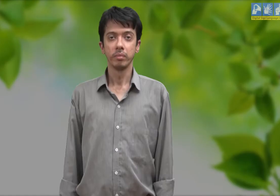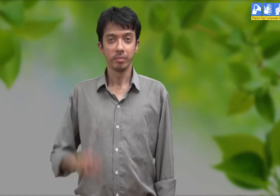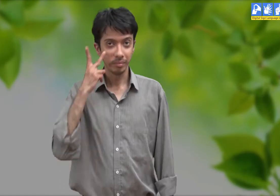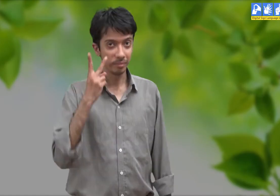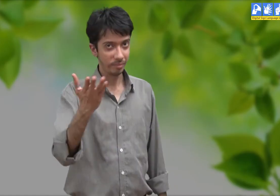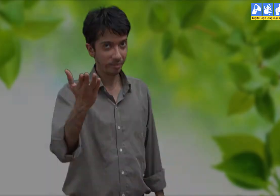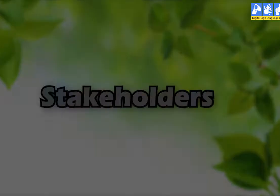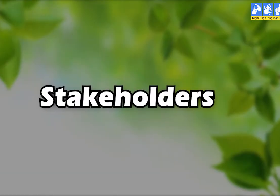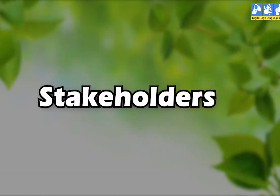Let's look at the topic.